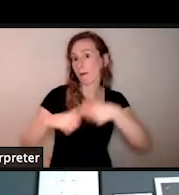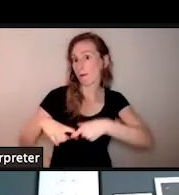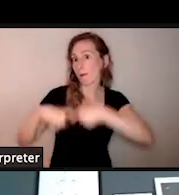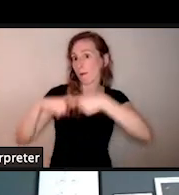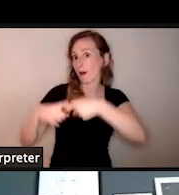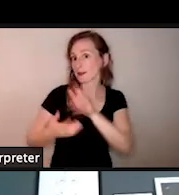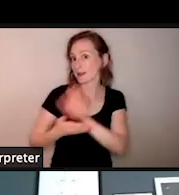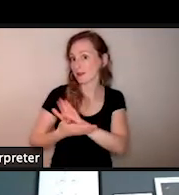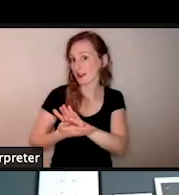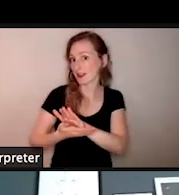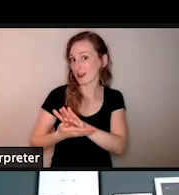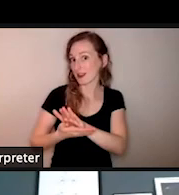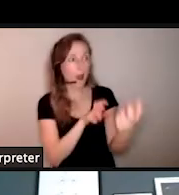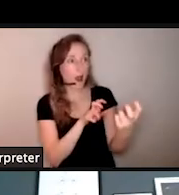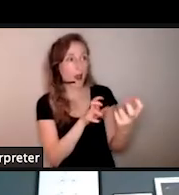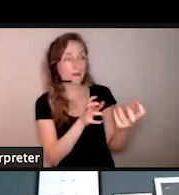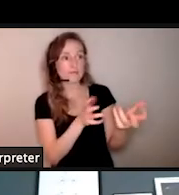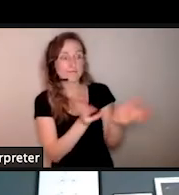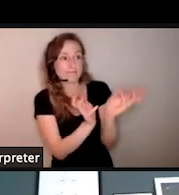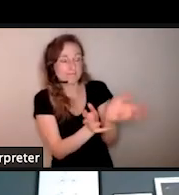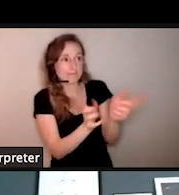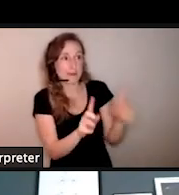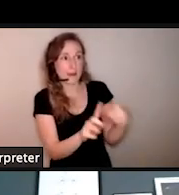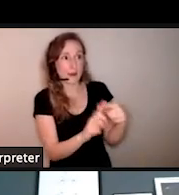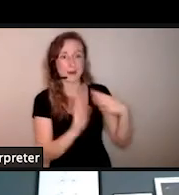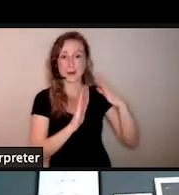in the paintings. Great!